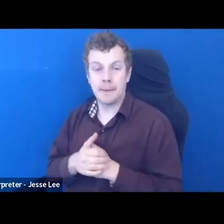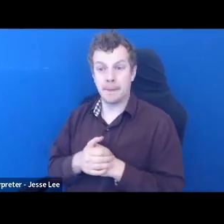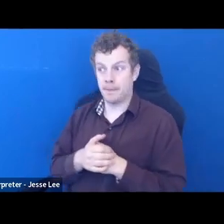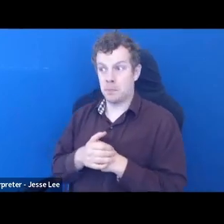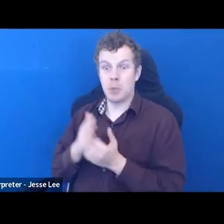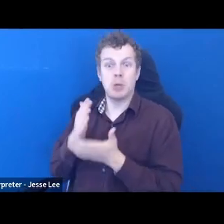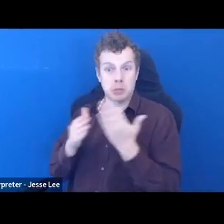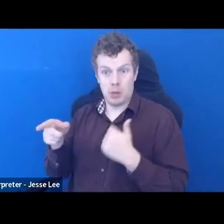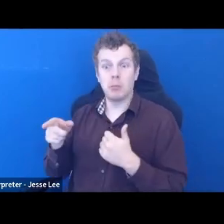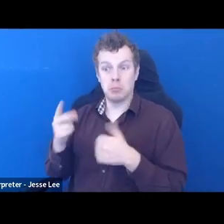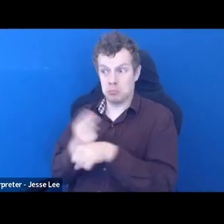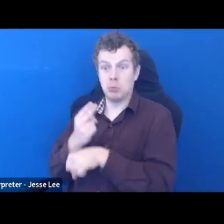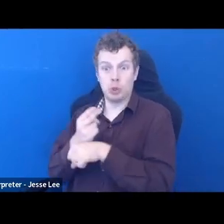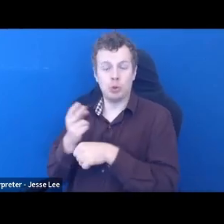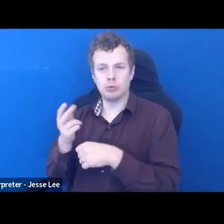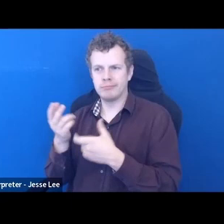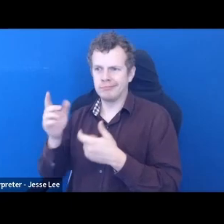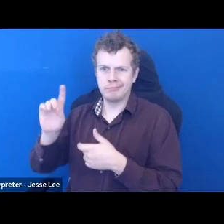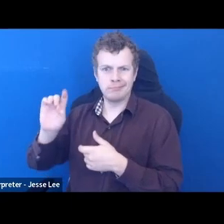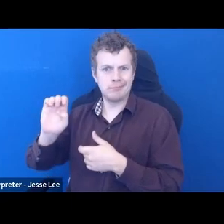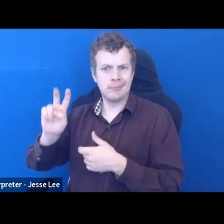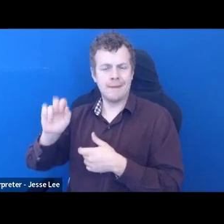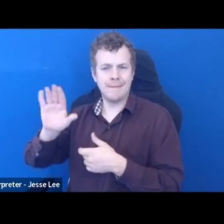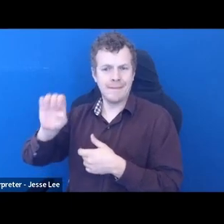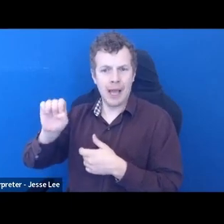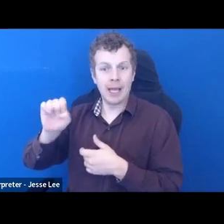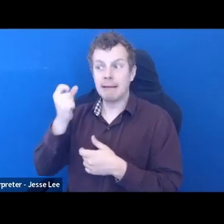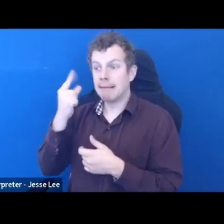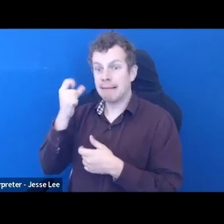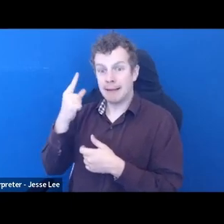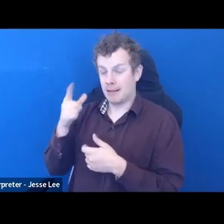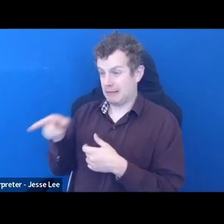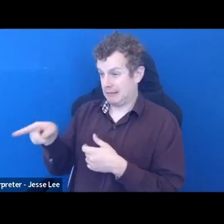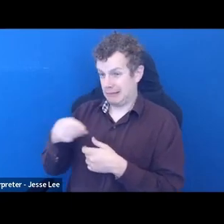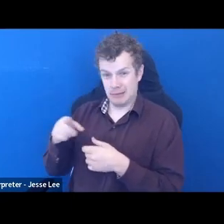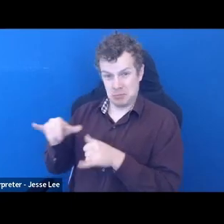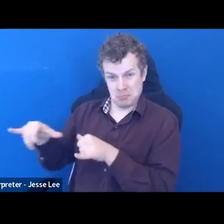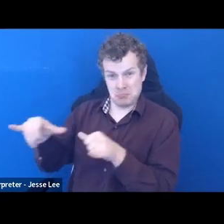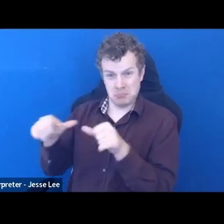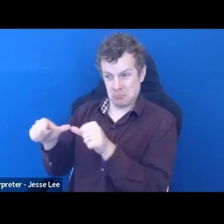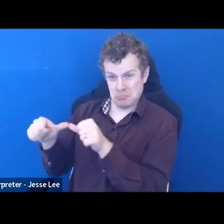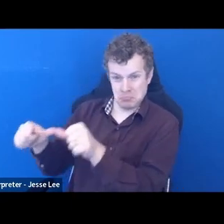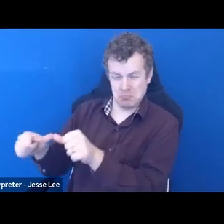we see that there's really inconsistent use about 50% of them might use it consistently.